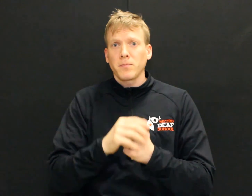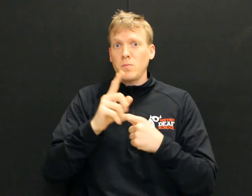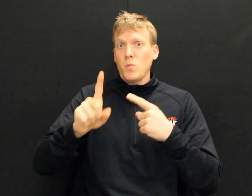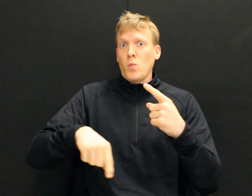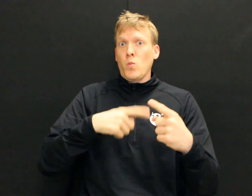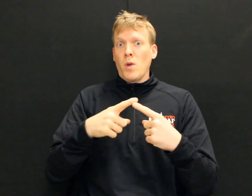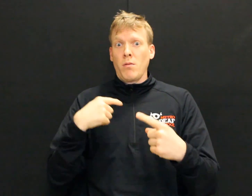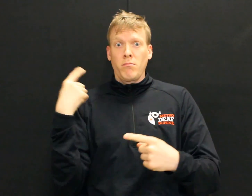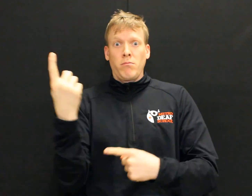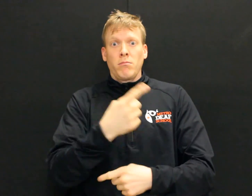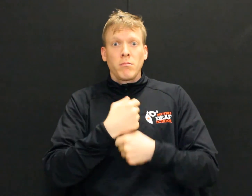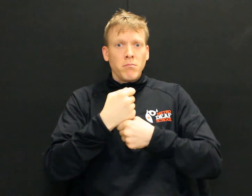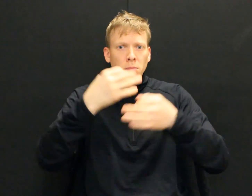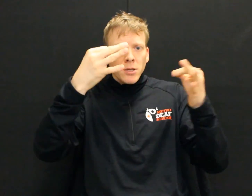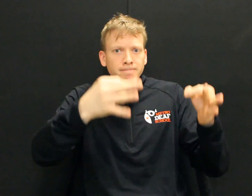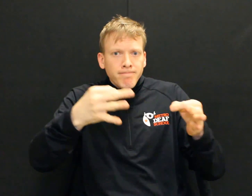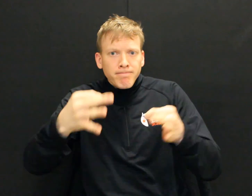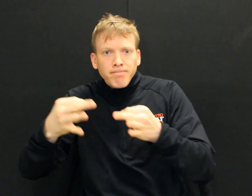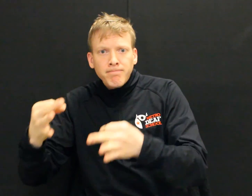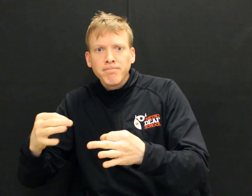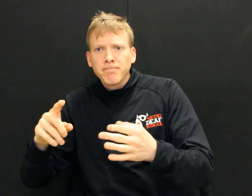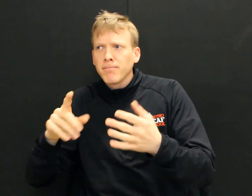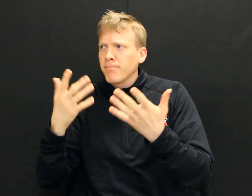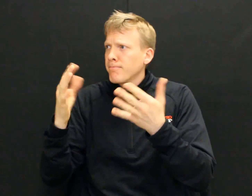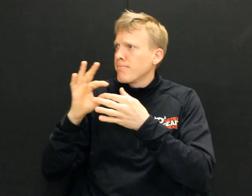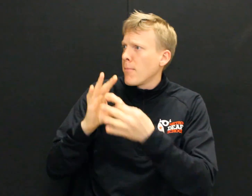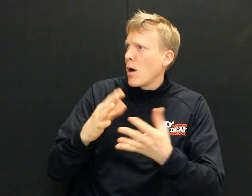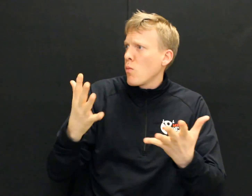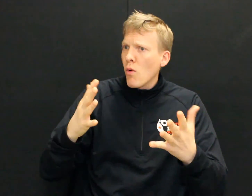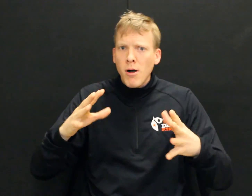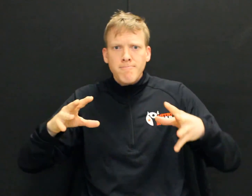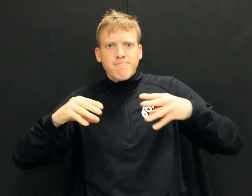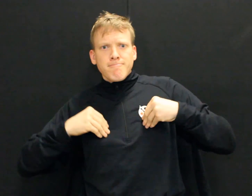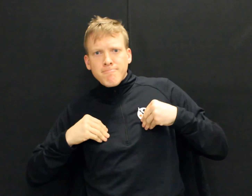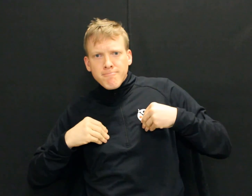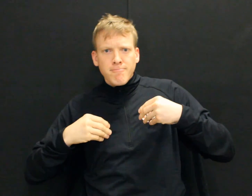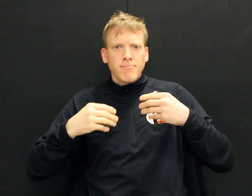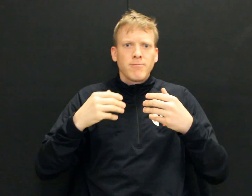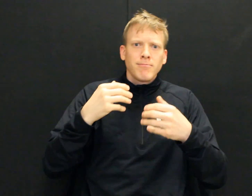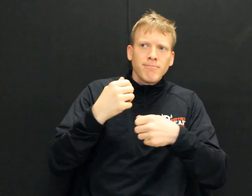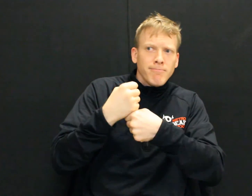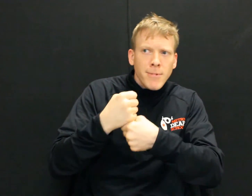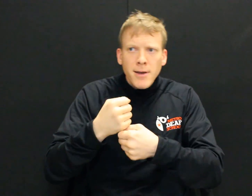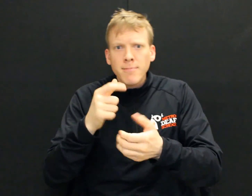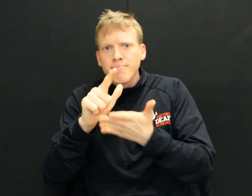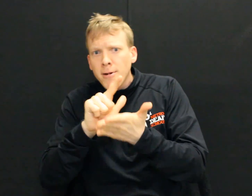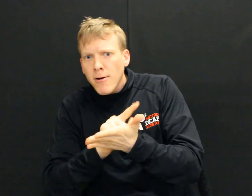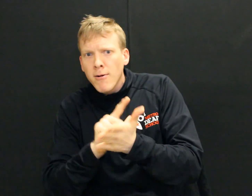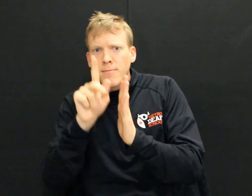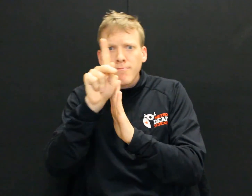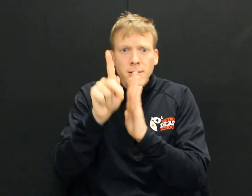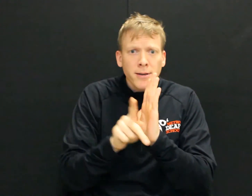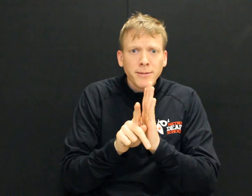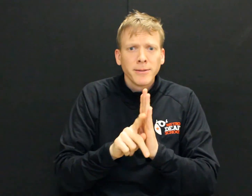When we make decisions about what to take on,